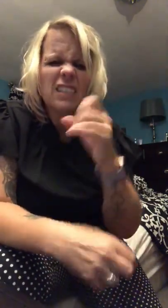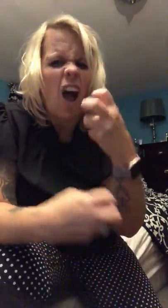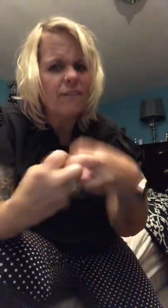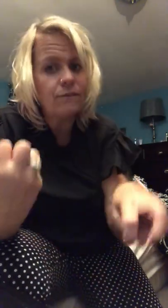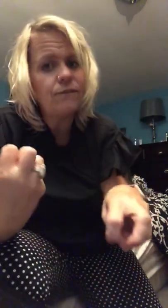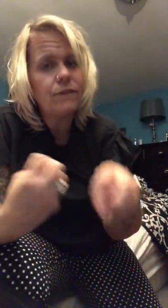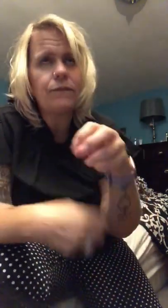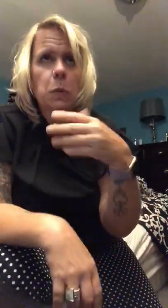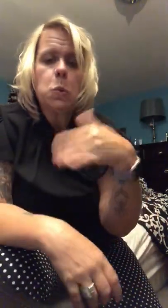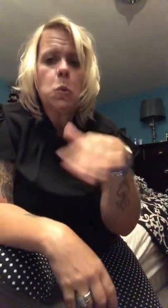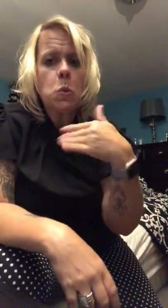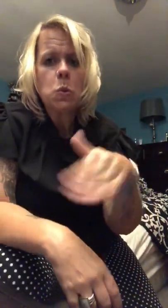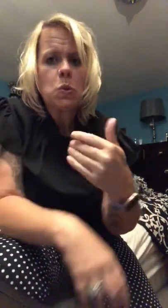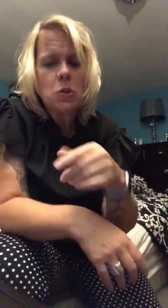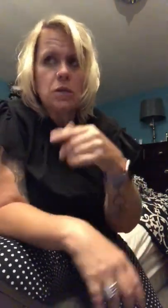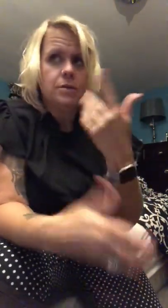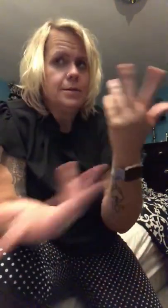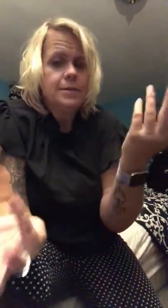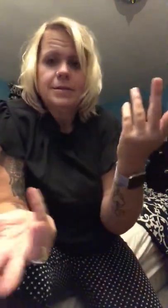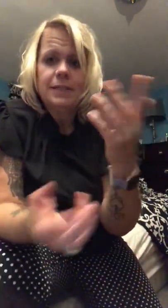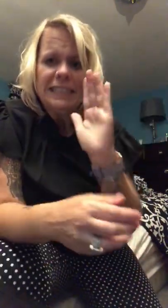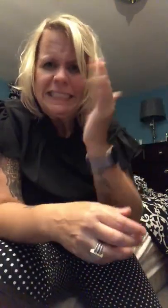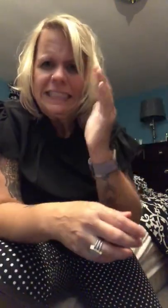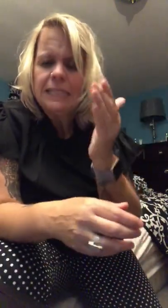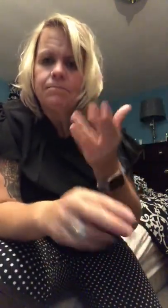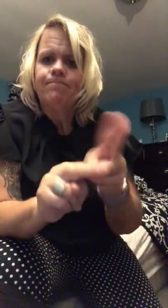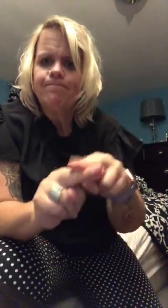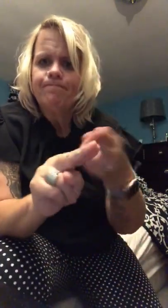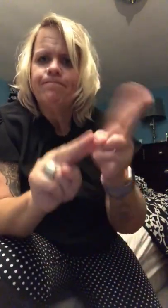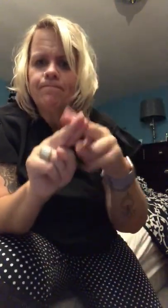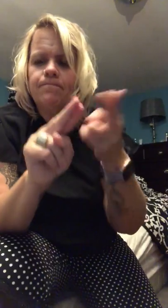I know it's extremely tough when stigmas seemingly build up.